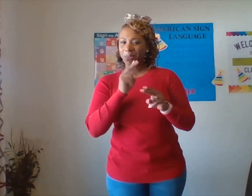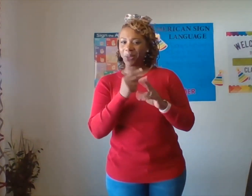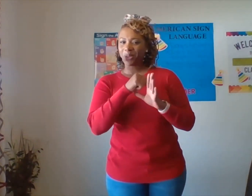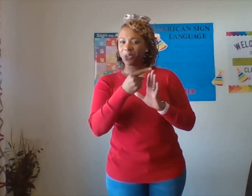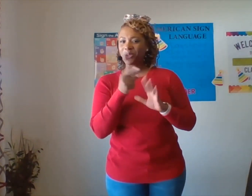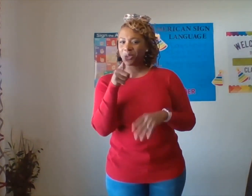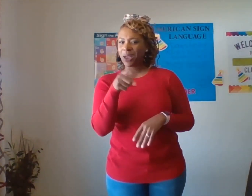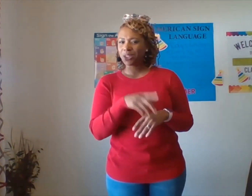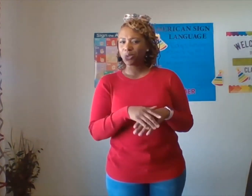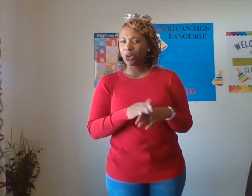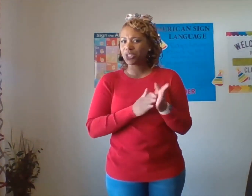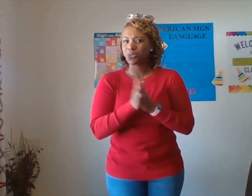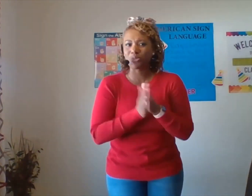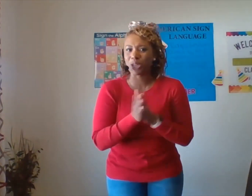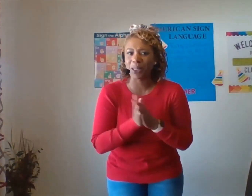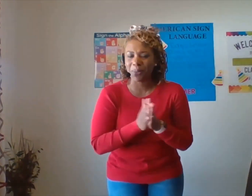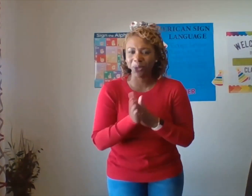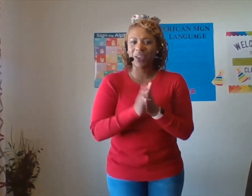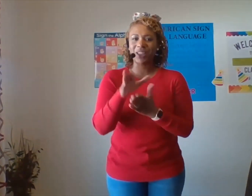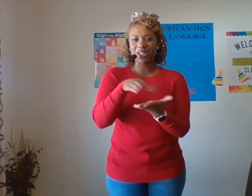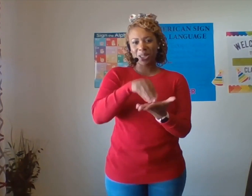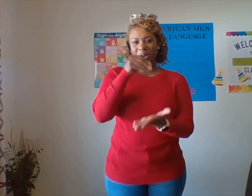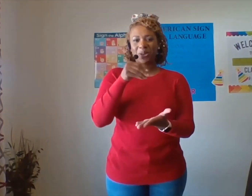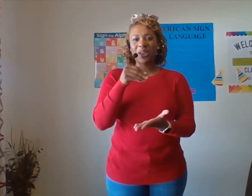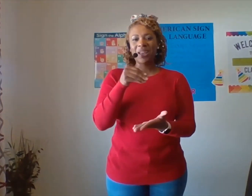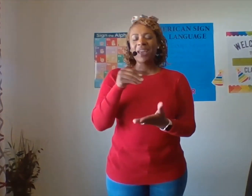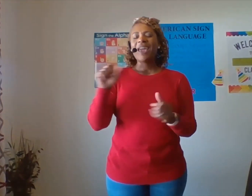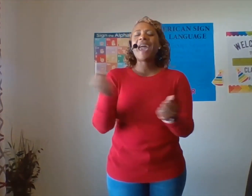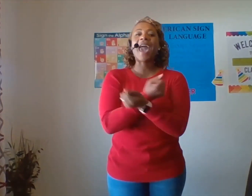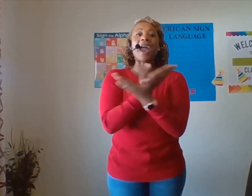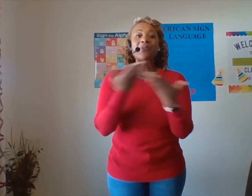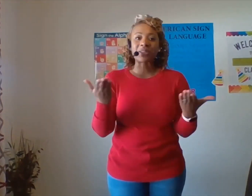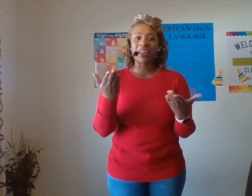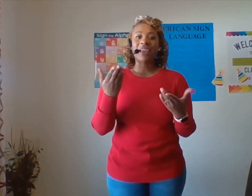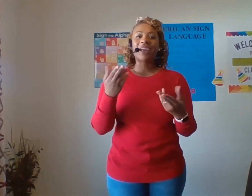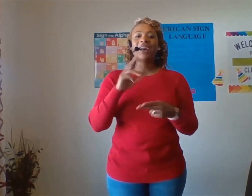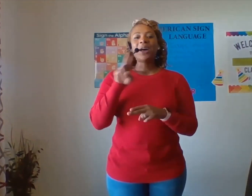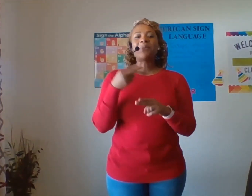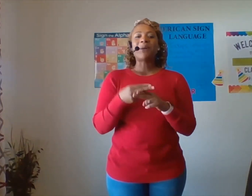those for you guys who are just really motivated to learn everything about